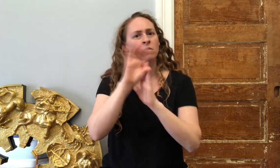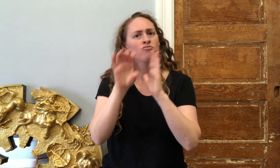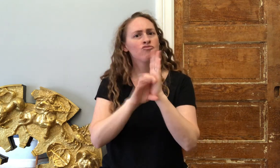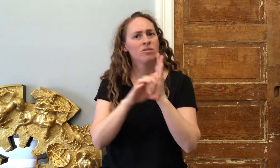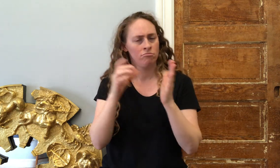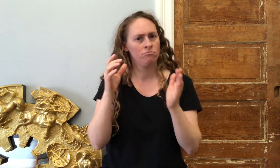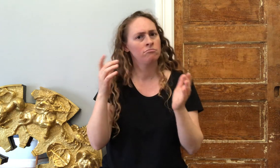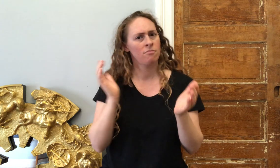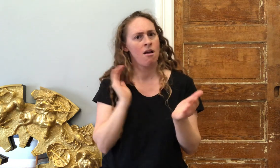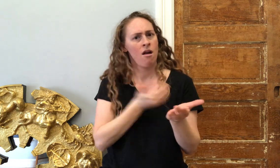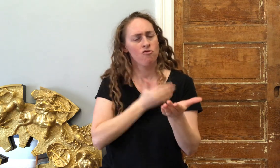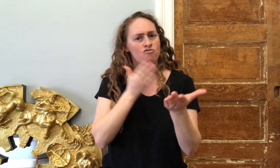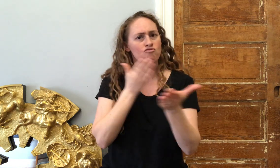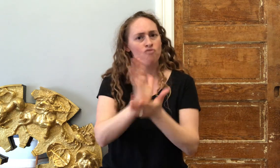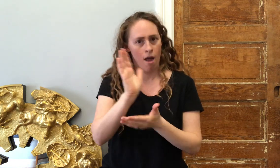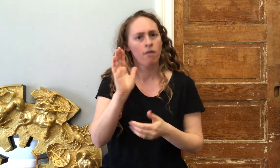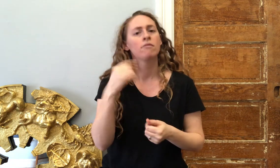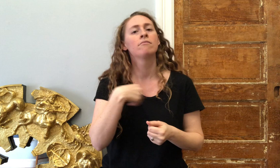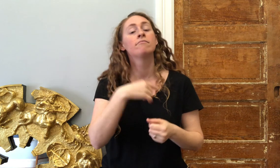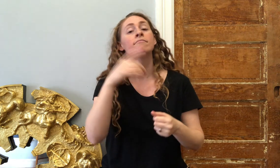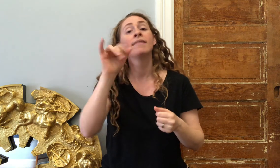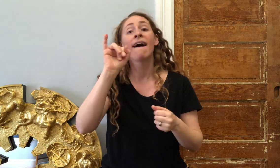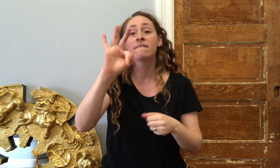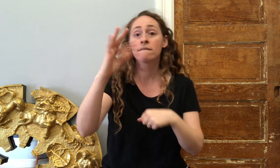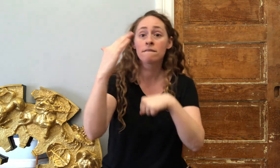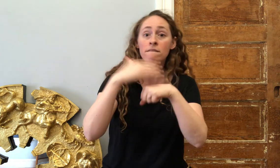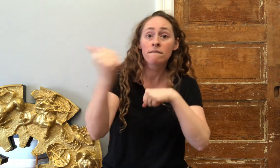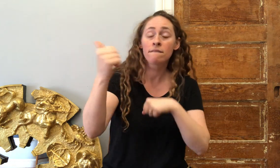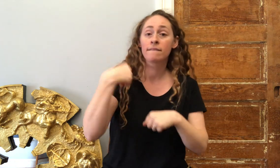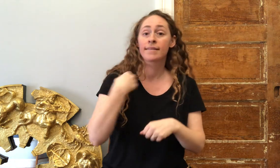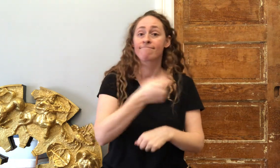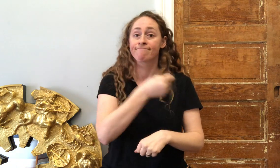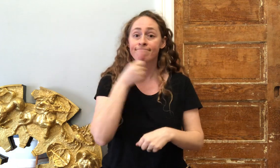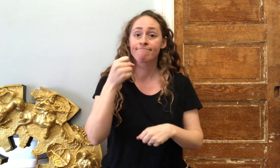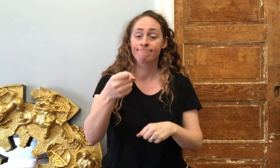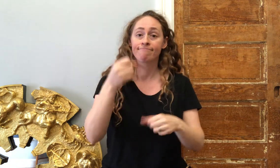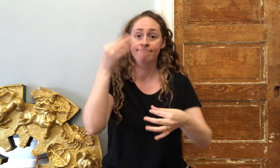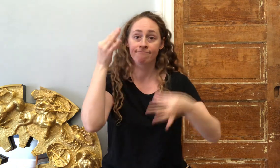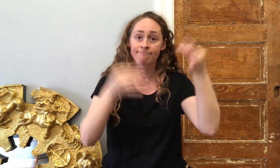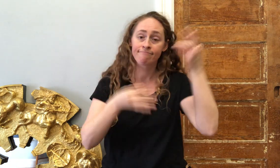In the U.S. Constitution, if we are called to court